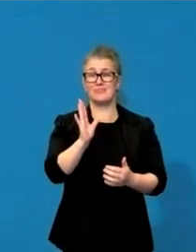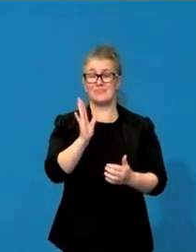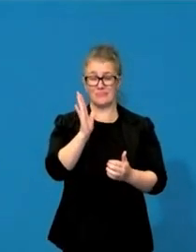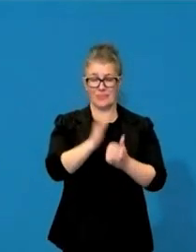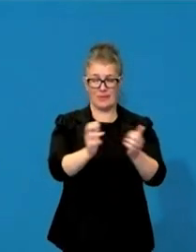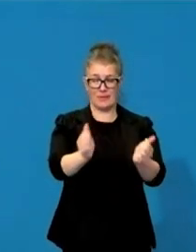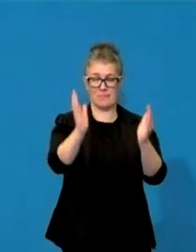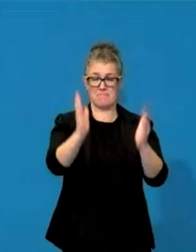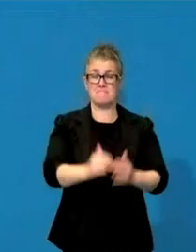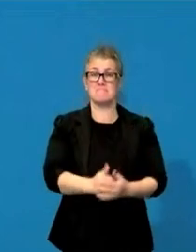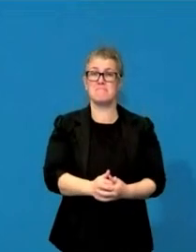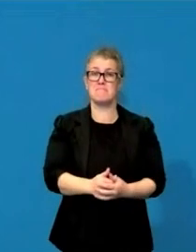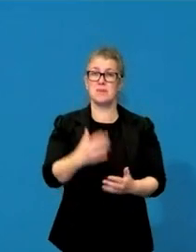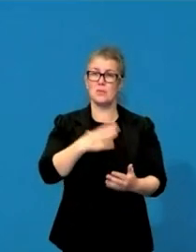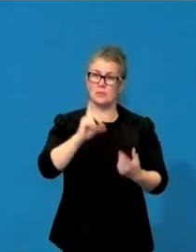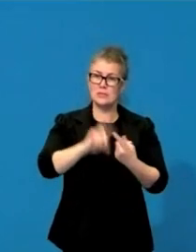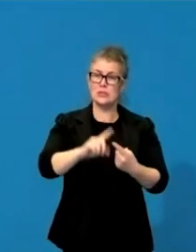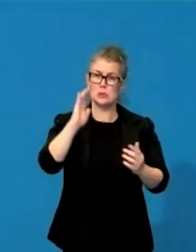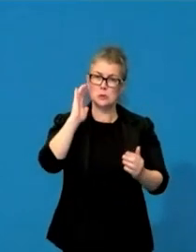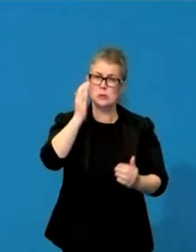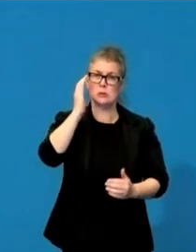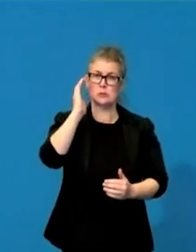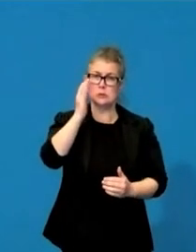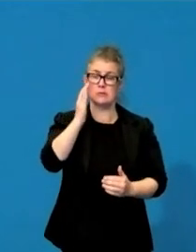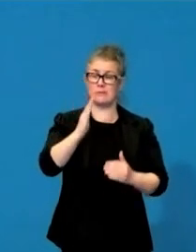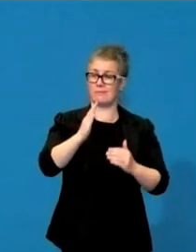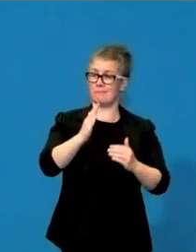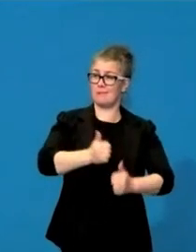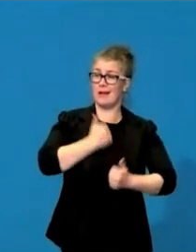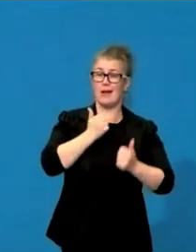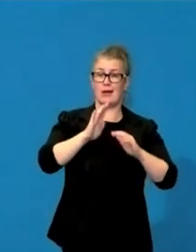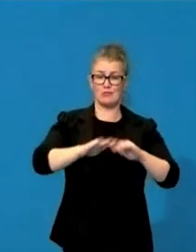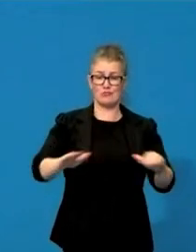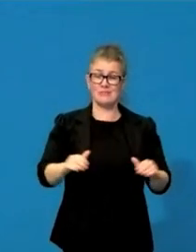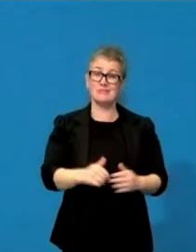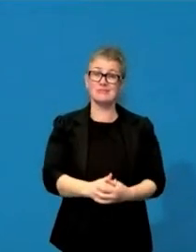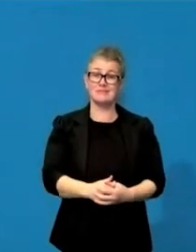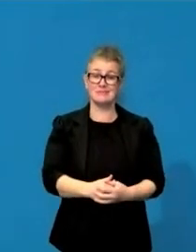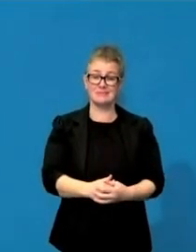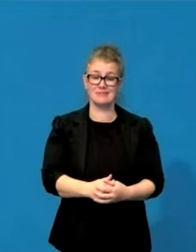Don't give up this. We got to keep fighting for our kids next generation, and hopefully